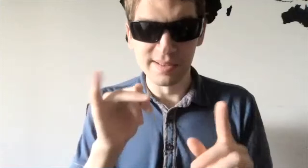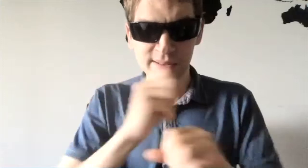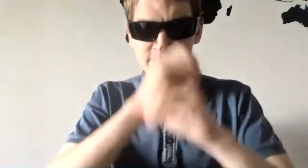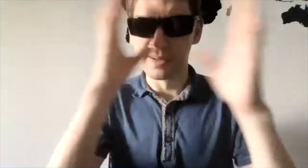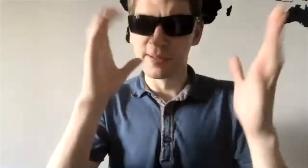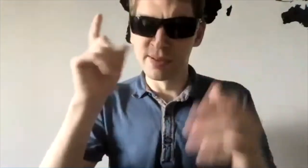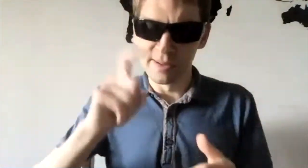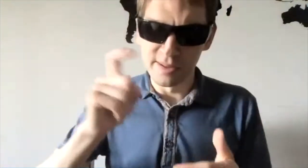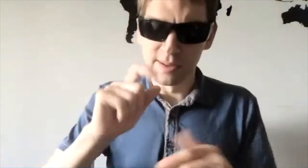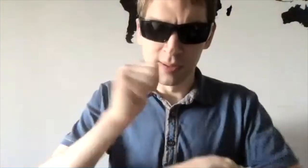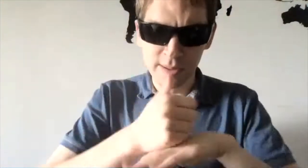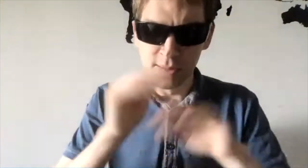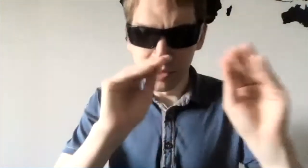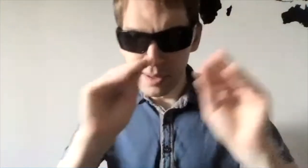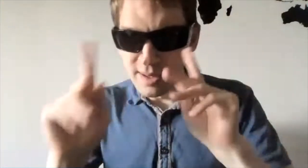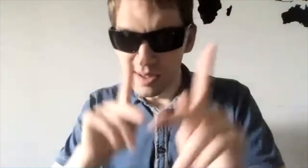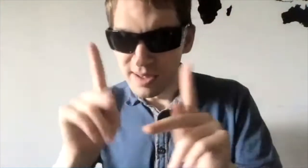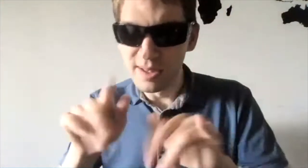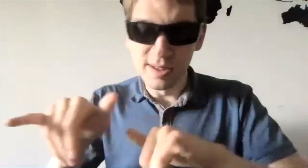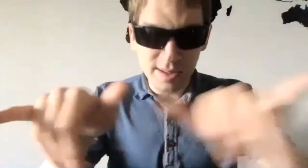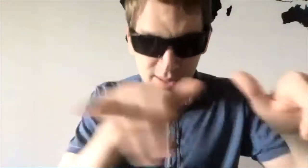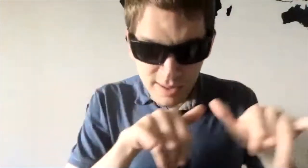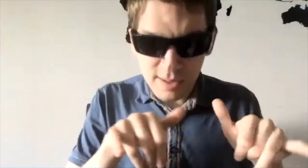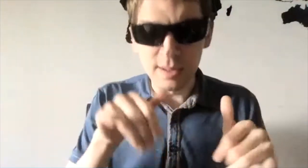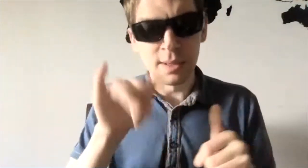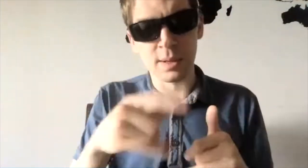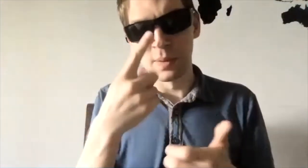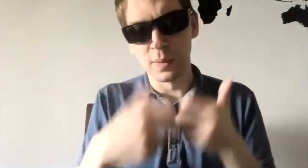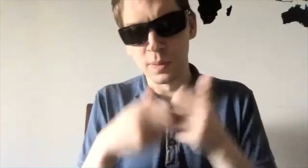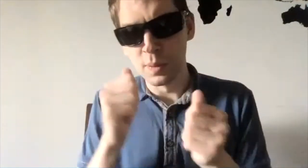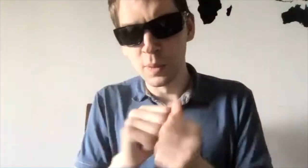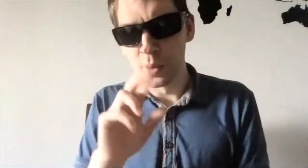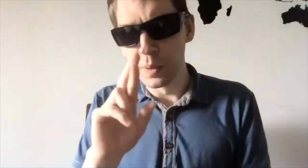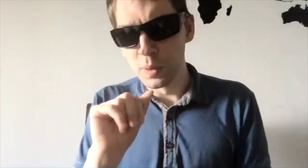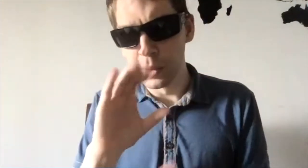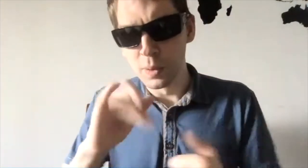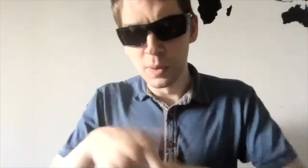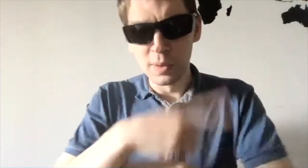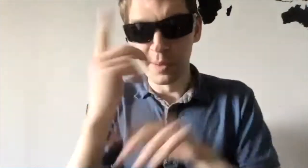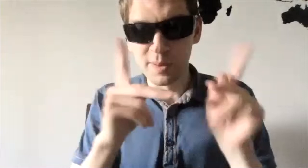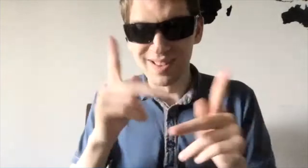really what I'm getting at: to have an equal playing field. Have a level playing